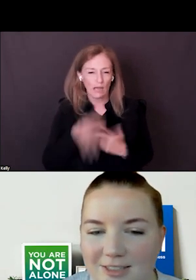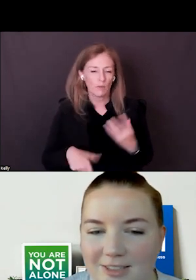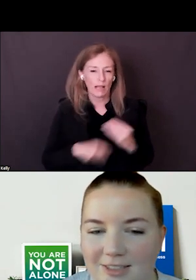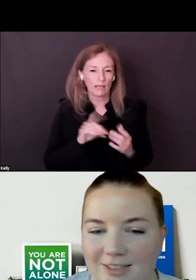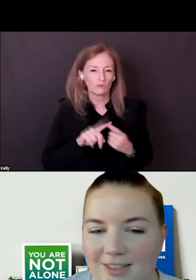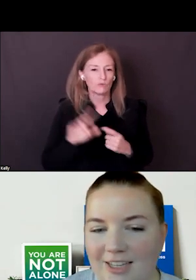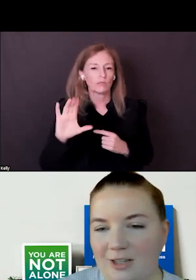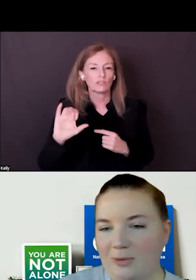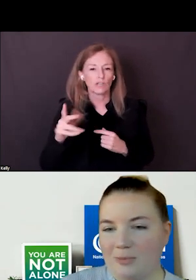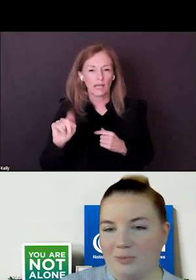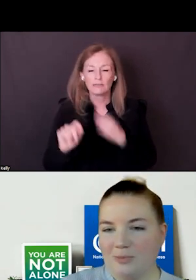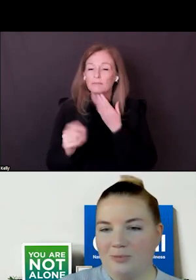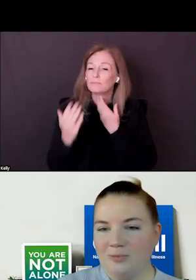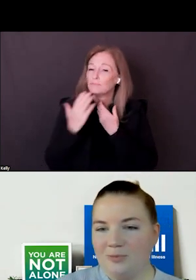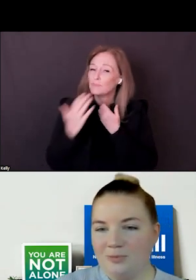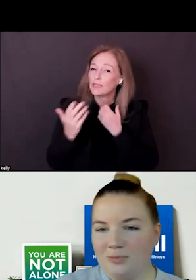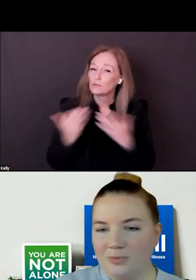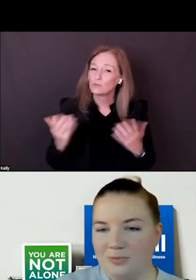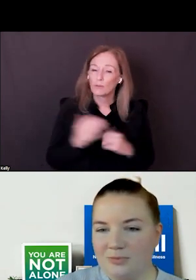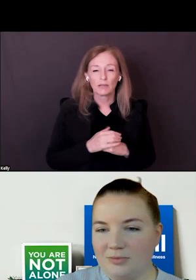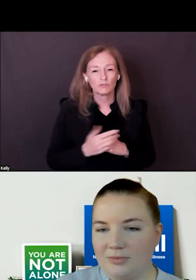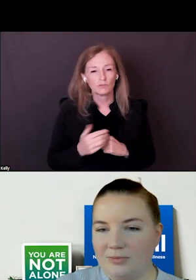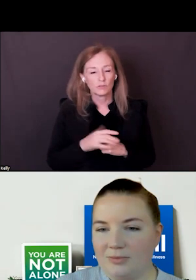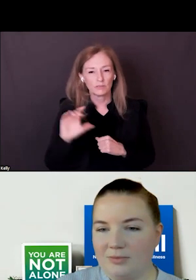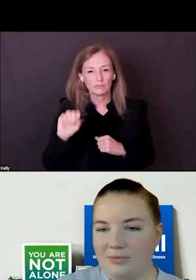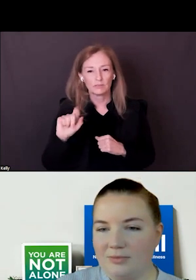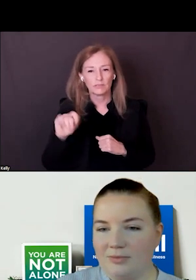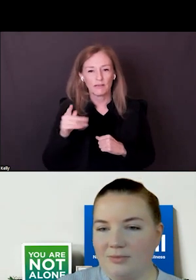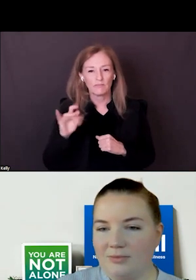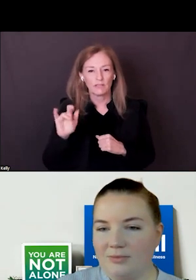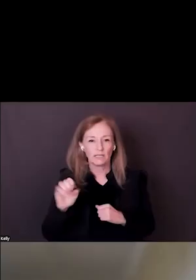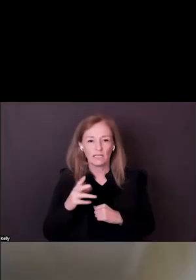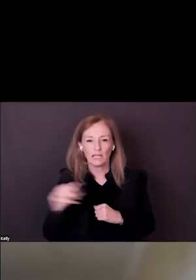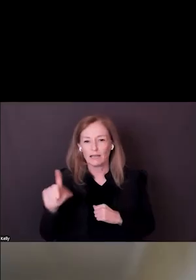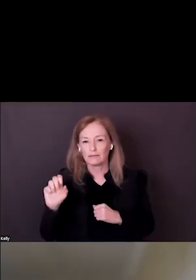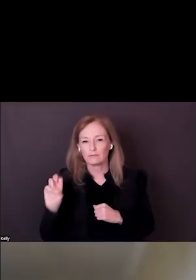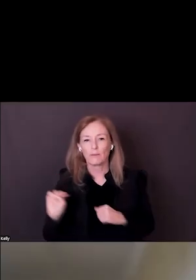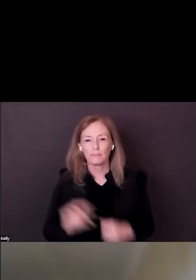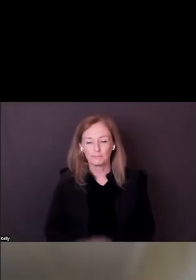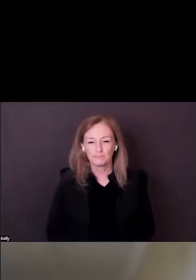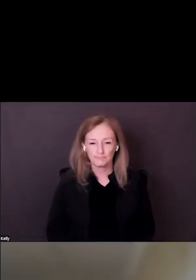STEPHANIE AND TOM. NEXT SLIDE.